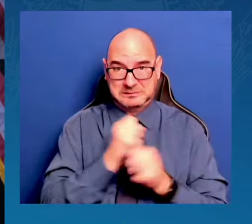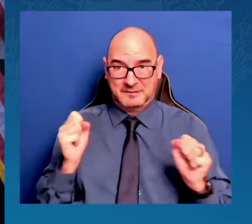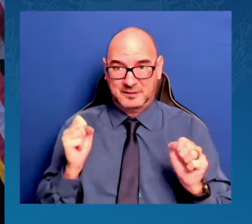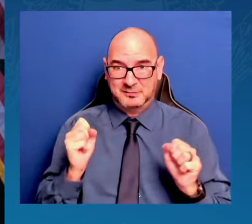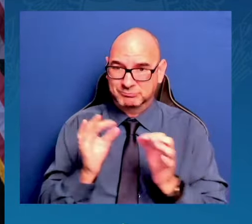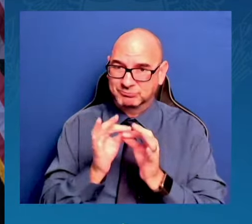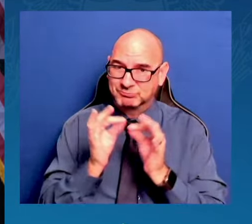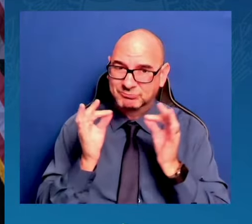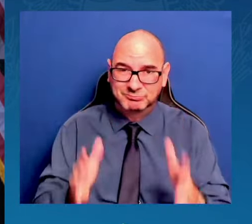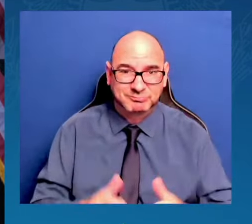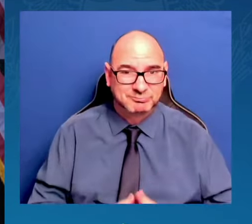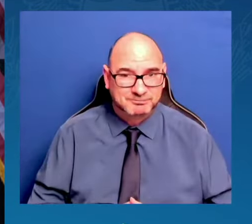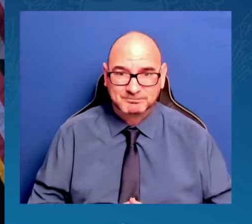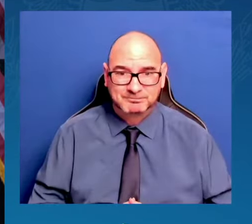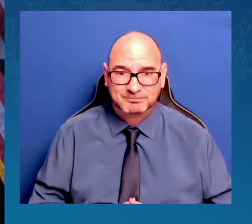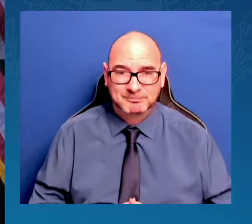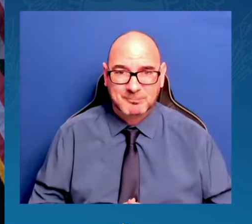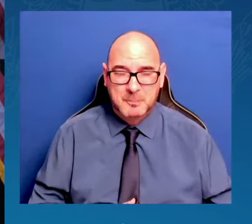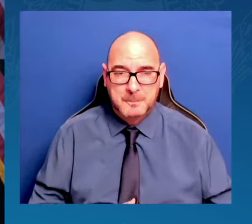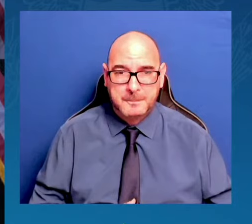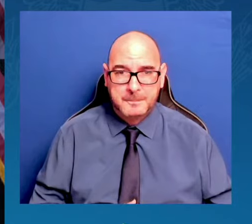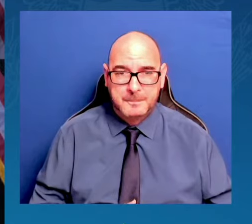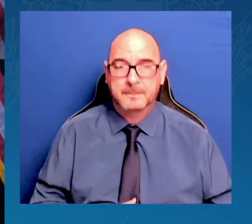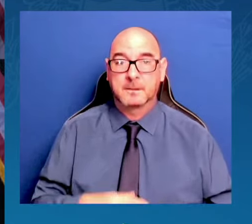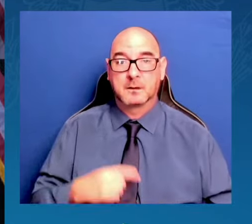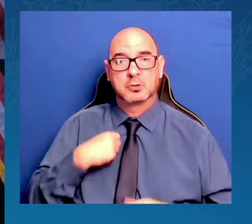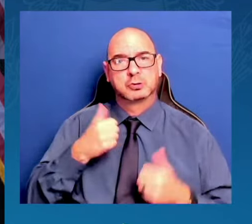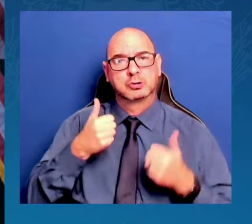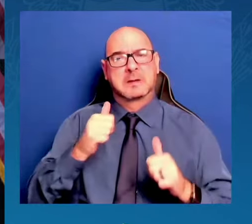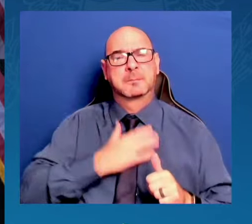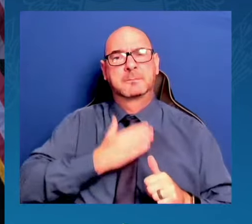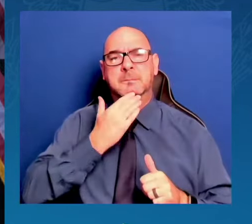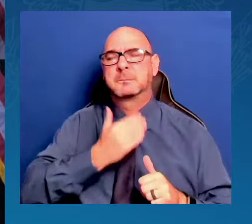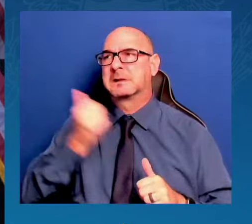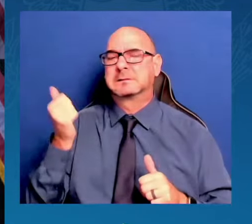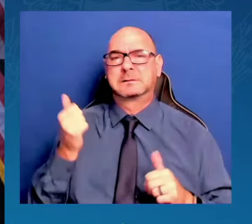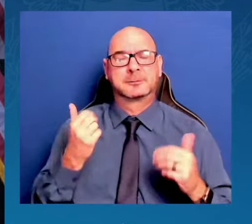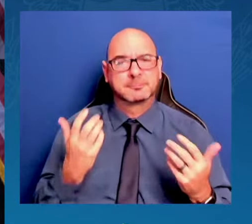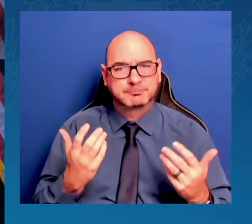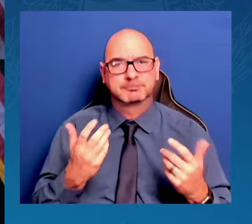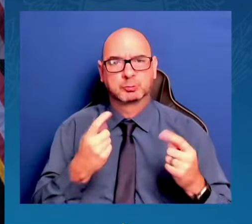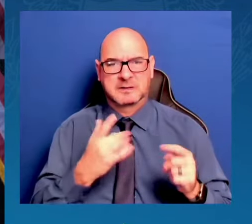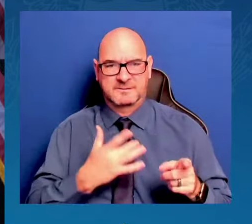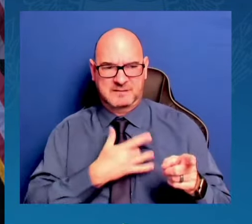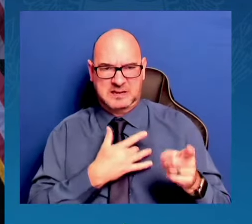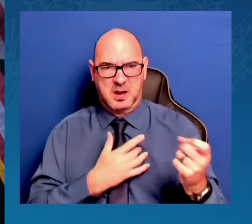I do my best to alleviate that feeling in my exam room as I counsel and hold the hands of my patients